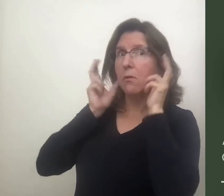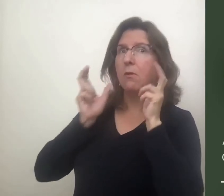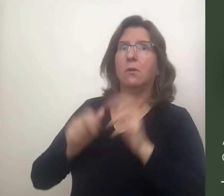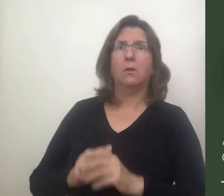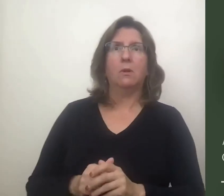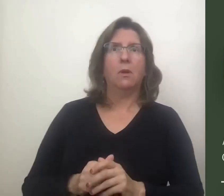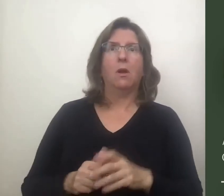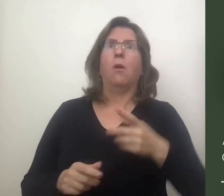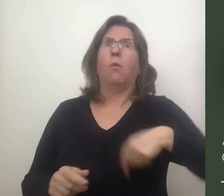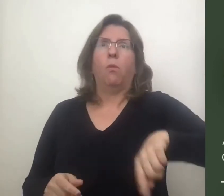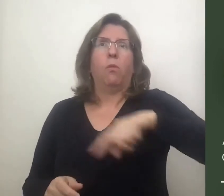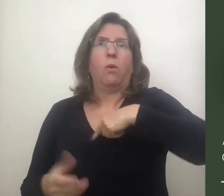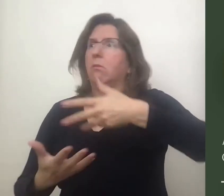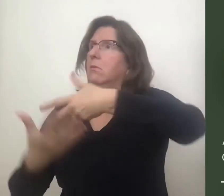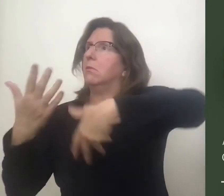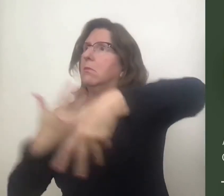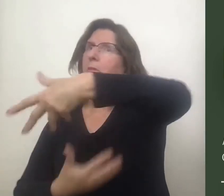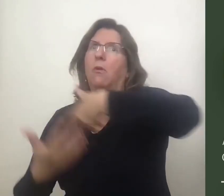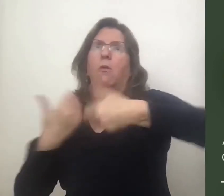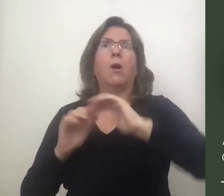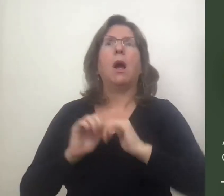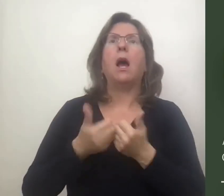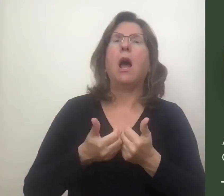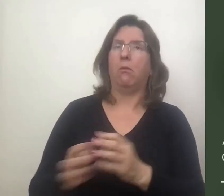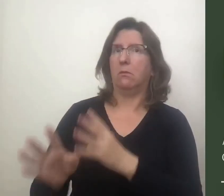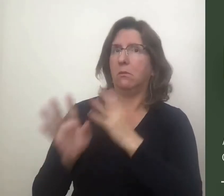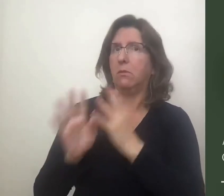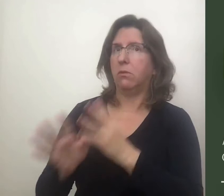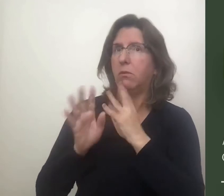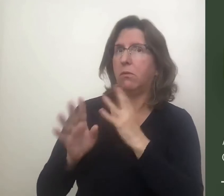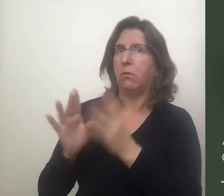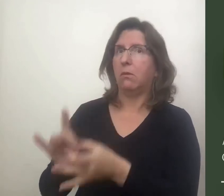Because of that spoken languages evolved.